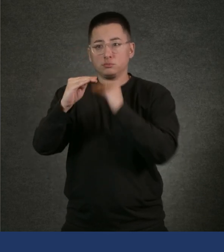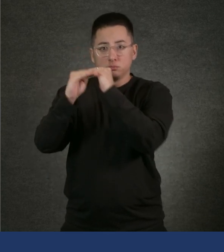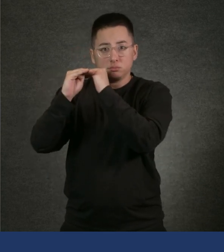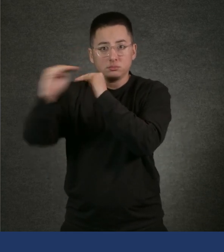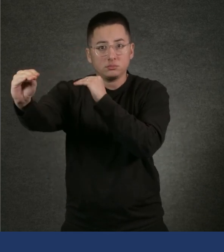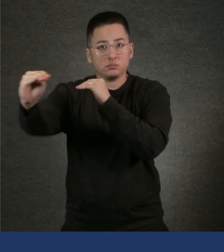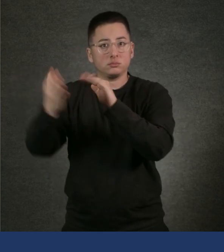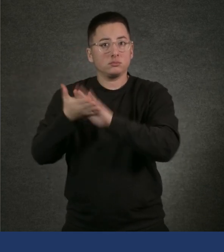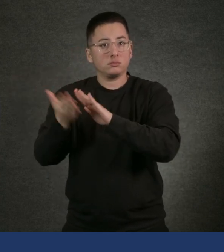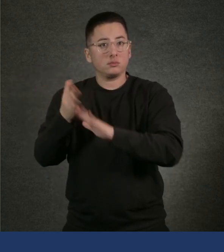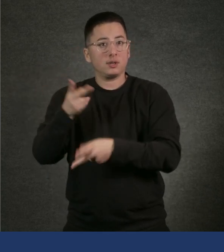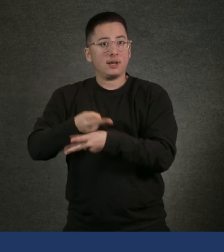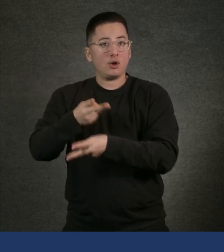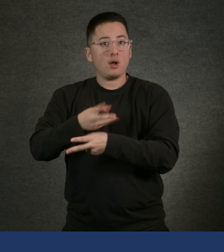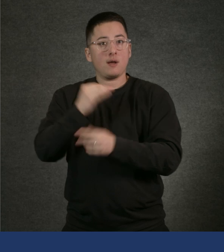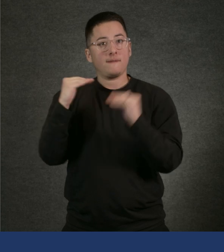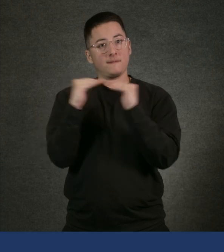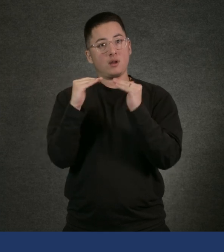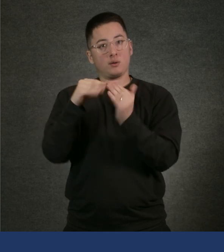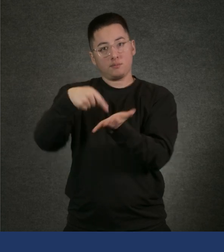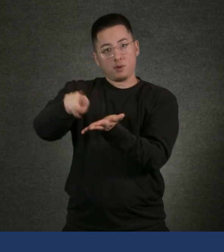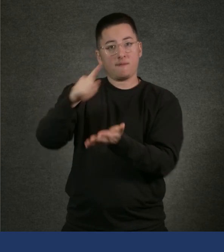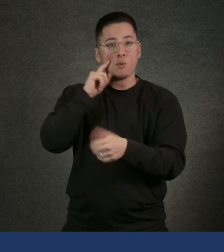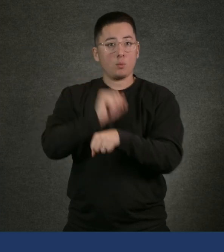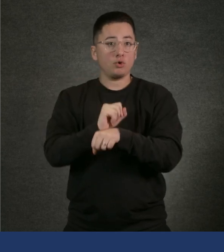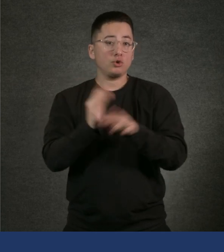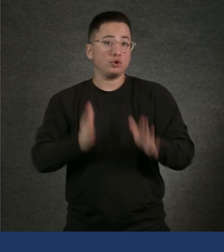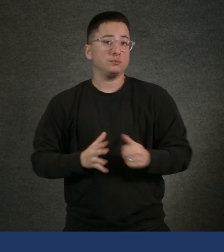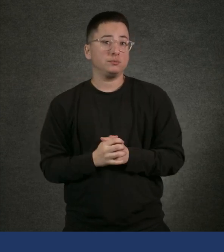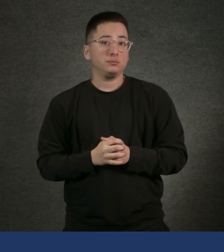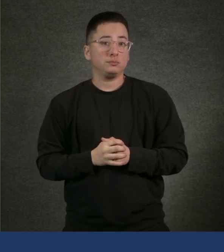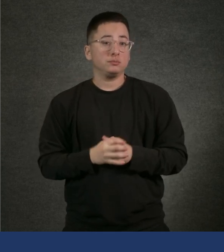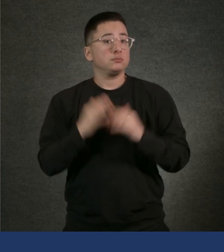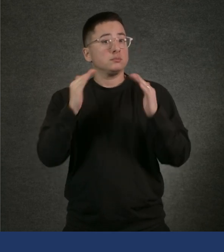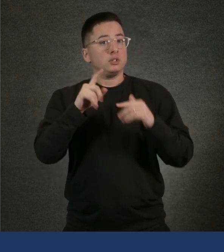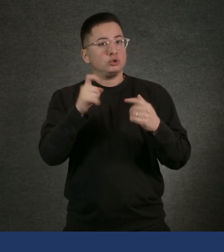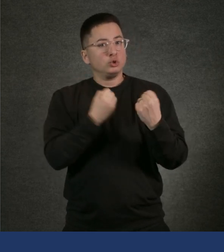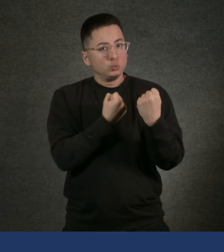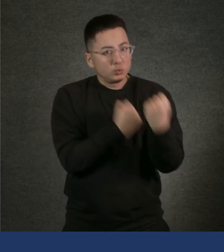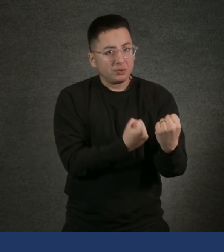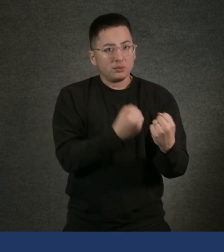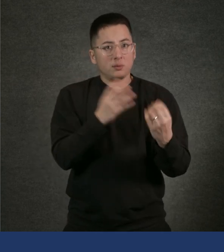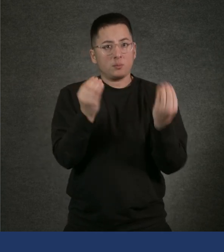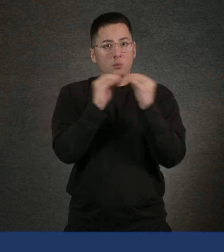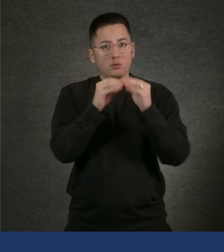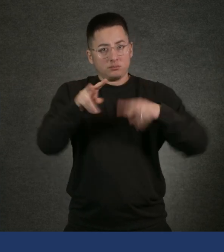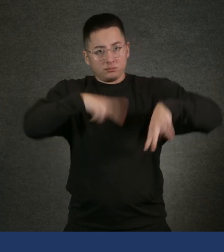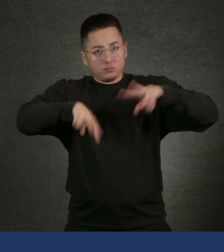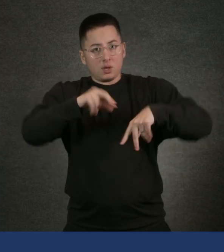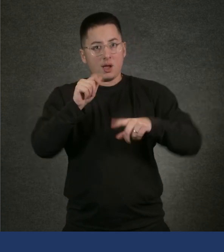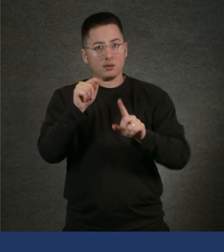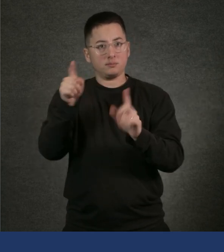Strengthen oversight by mandating independent investigations of provider complaints.